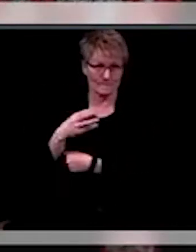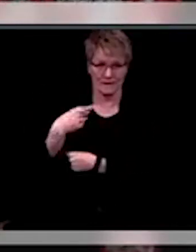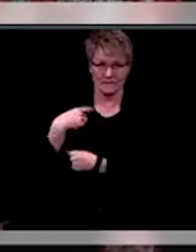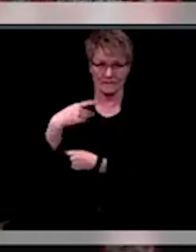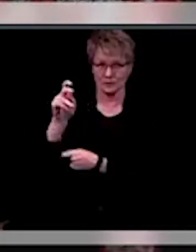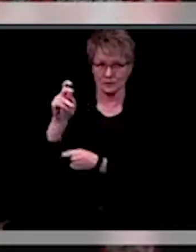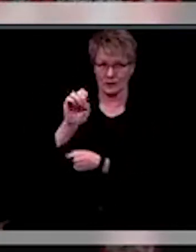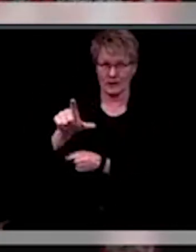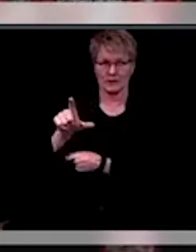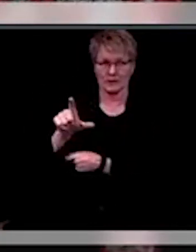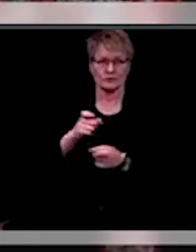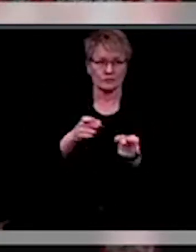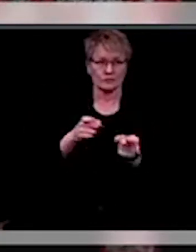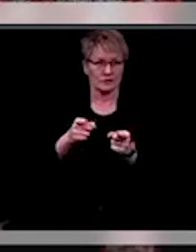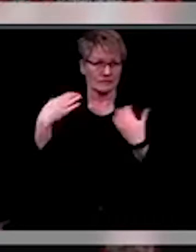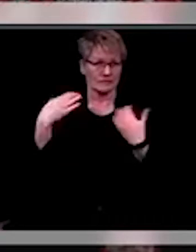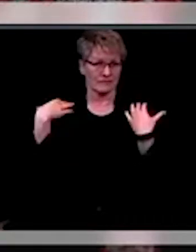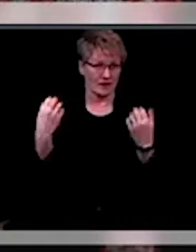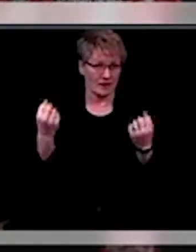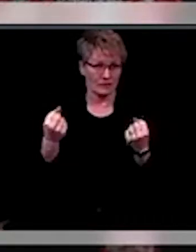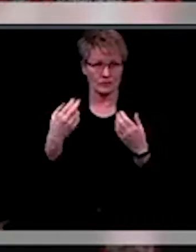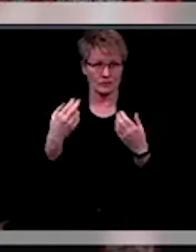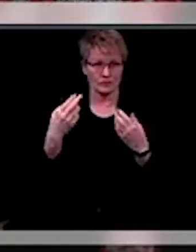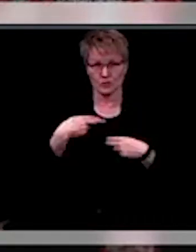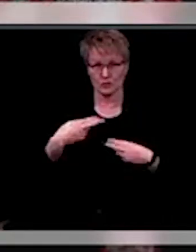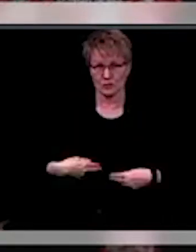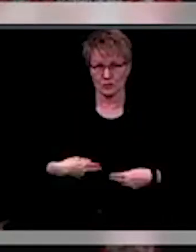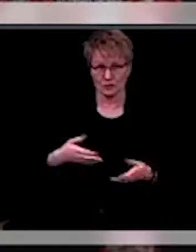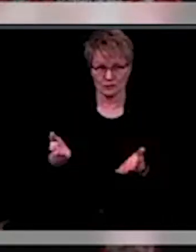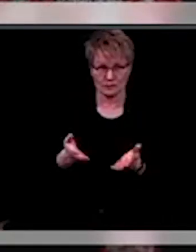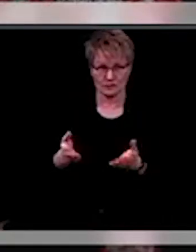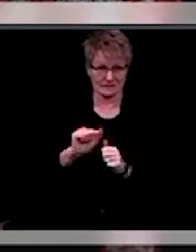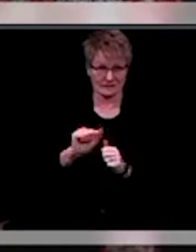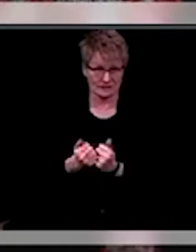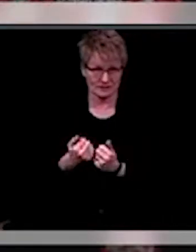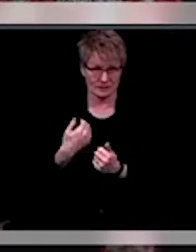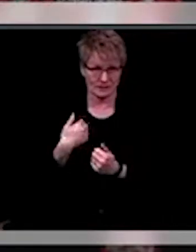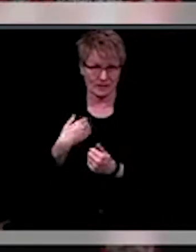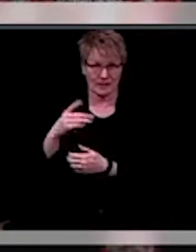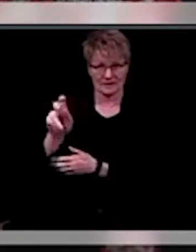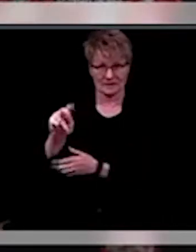Matt Pontes is the CEO of Shasta County. We've got Dean Germano from Shasta Community Health Center